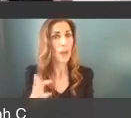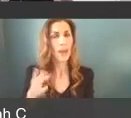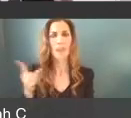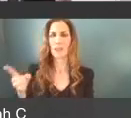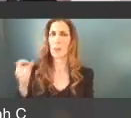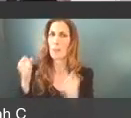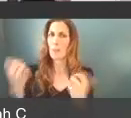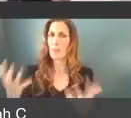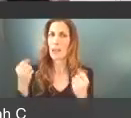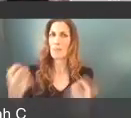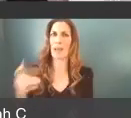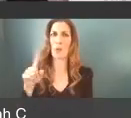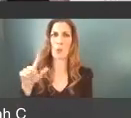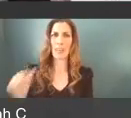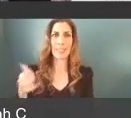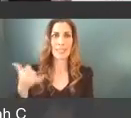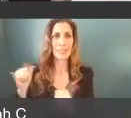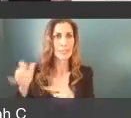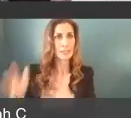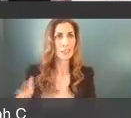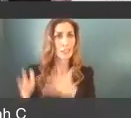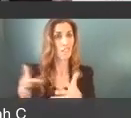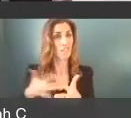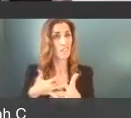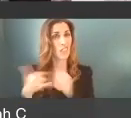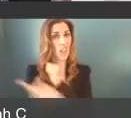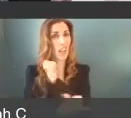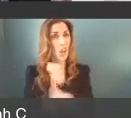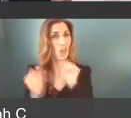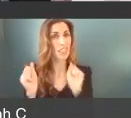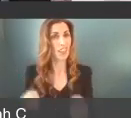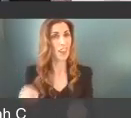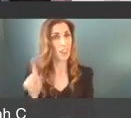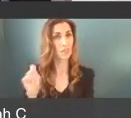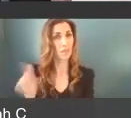still outstanding, does it feel like the County is going to be able to get to that deadline on May 1?